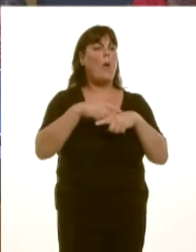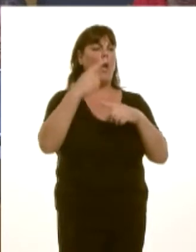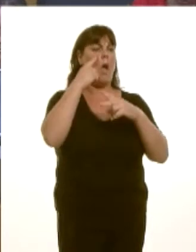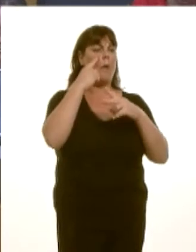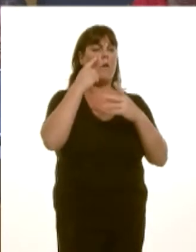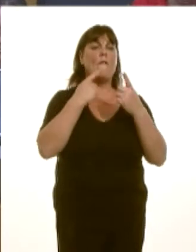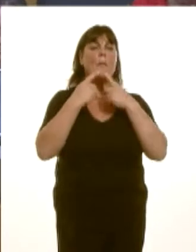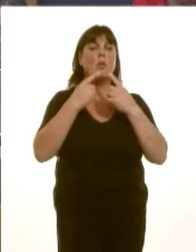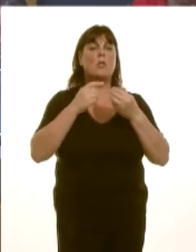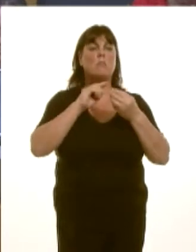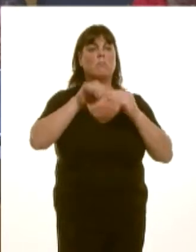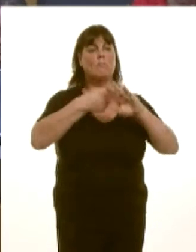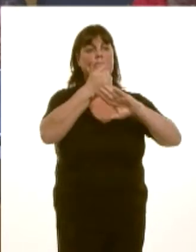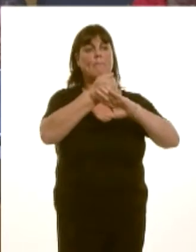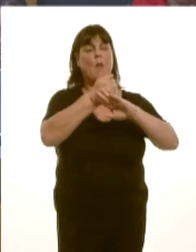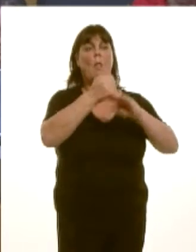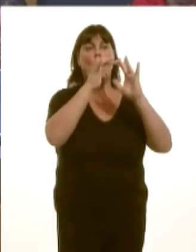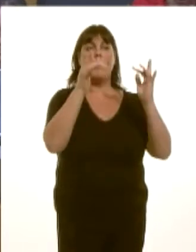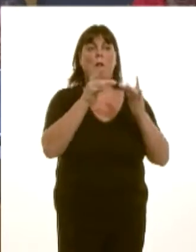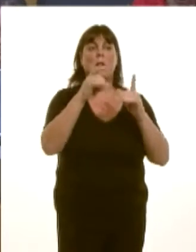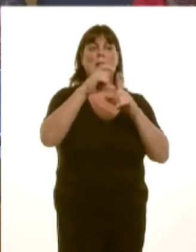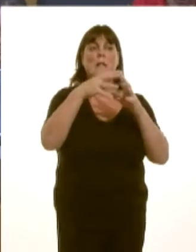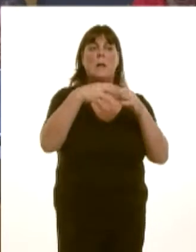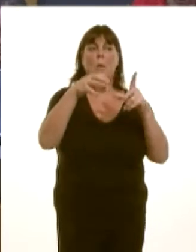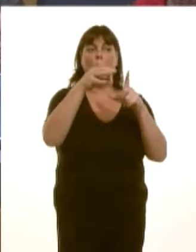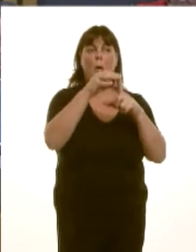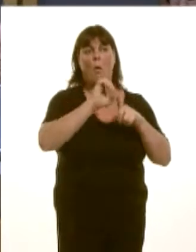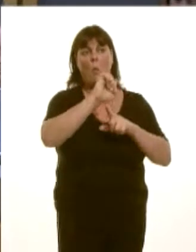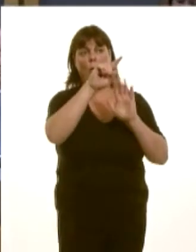That includes assessments, statistics and research reports.